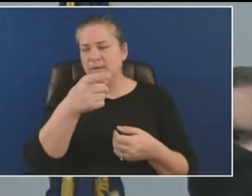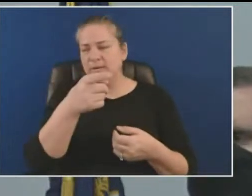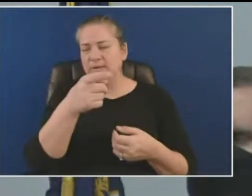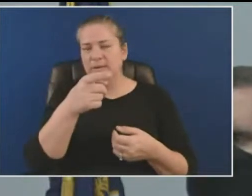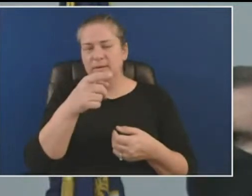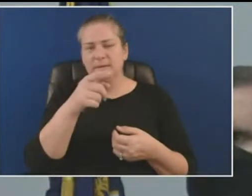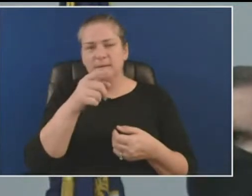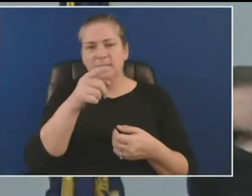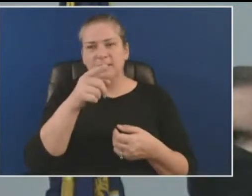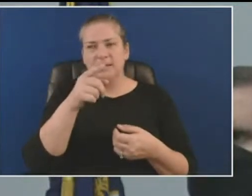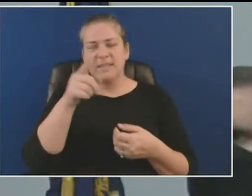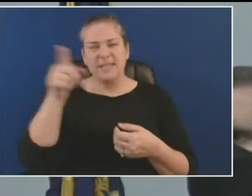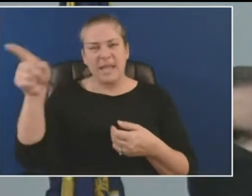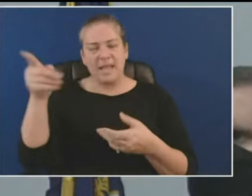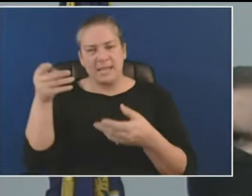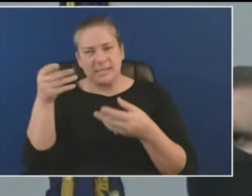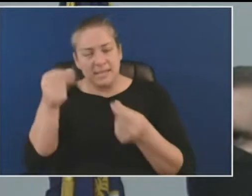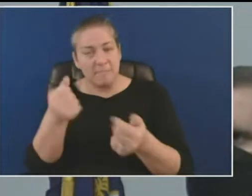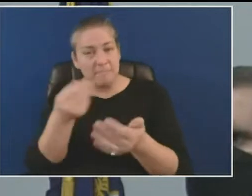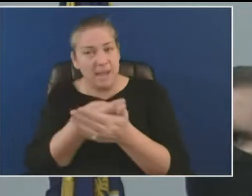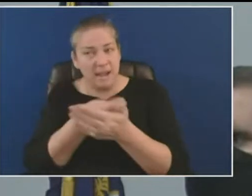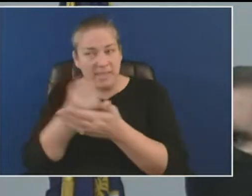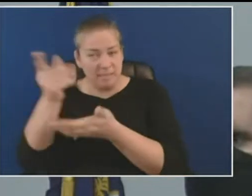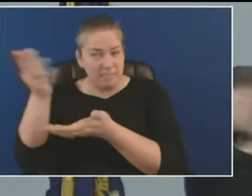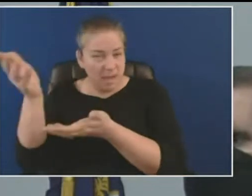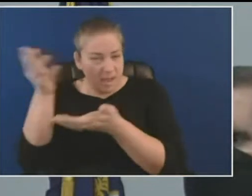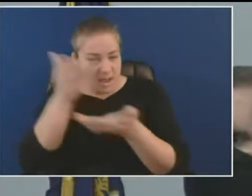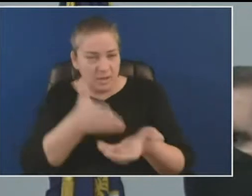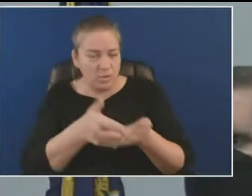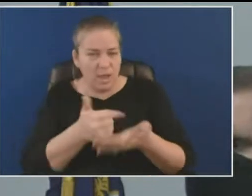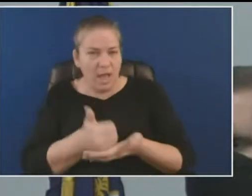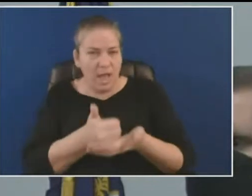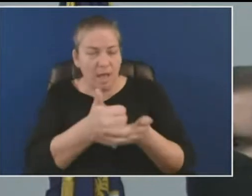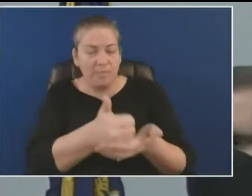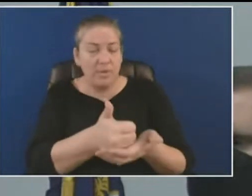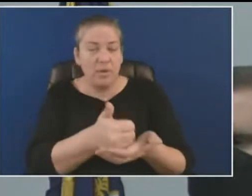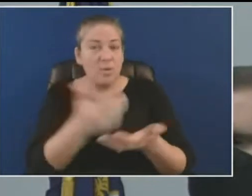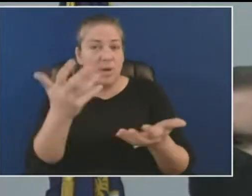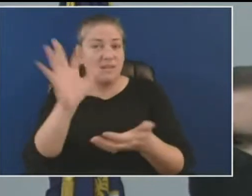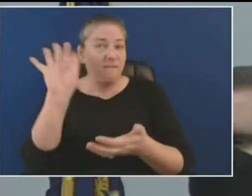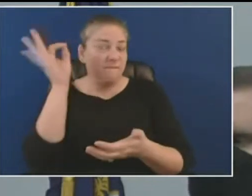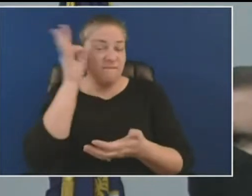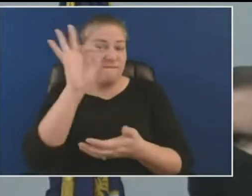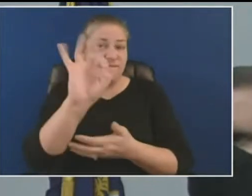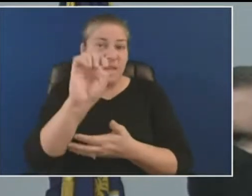They get the grid back up to repair homes and infrastructure, so we'll get an expedited